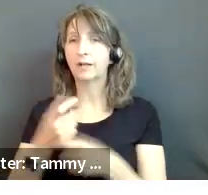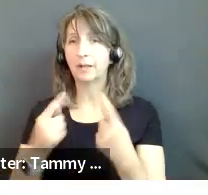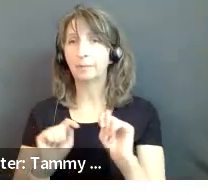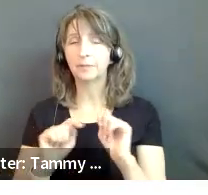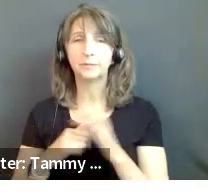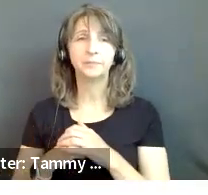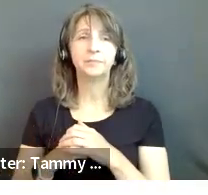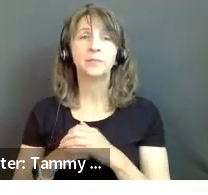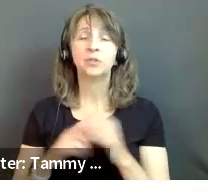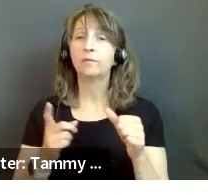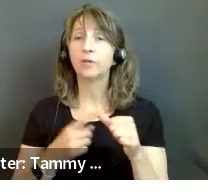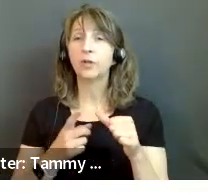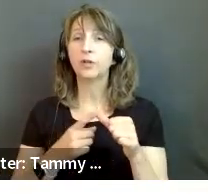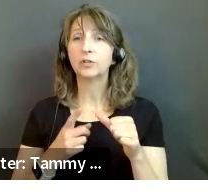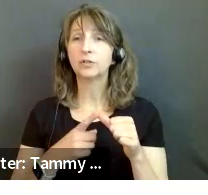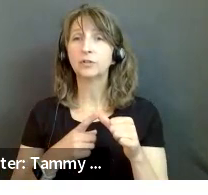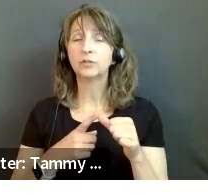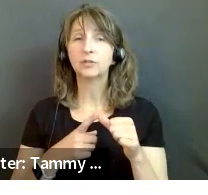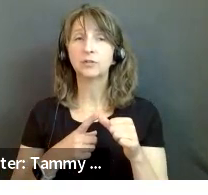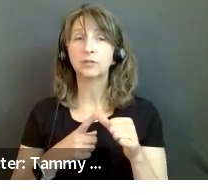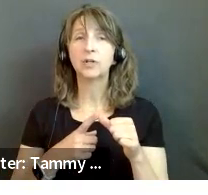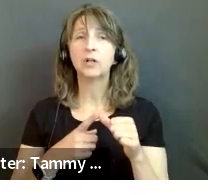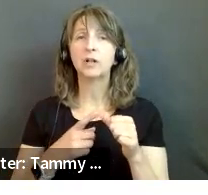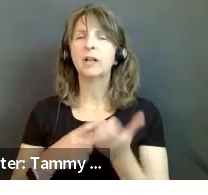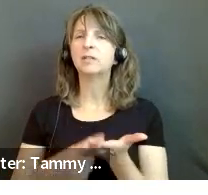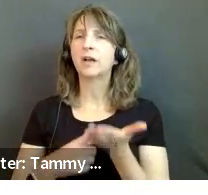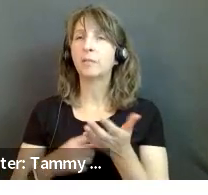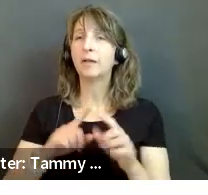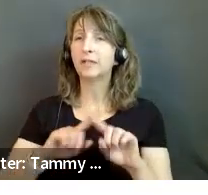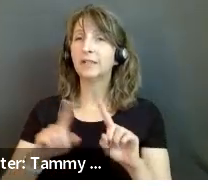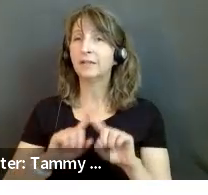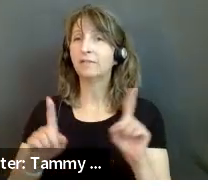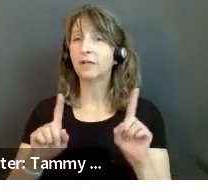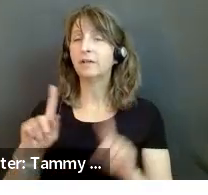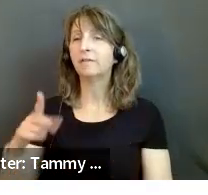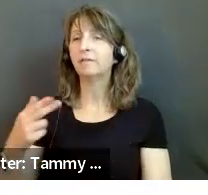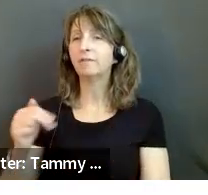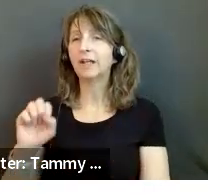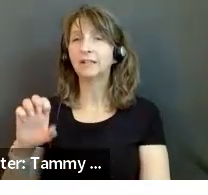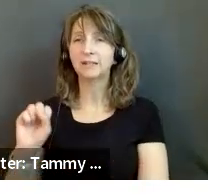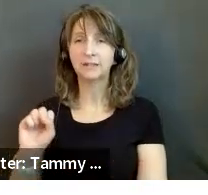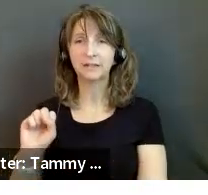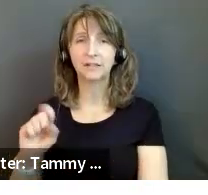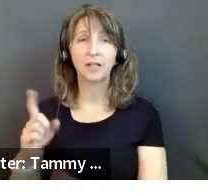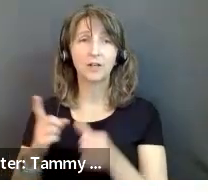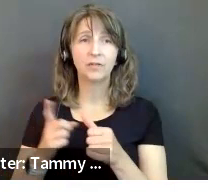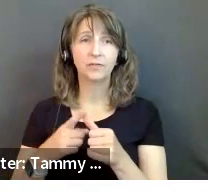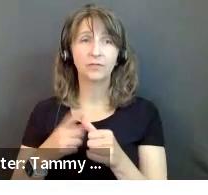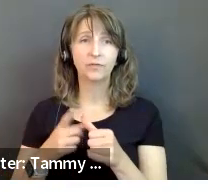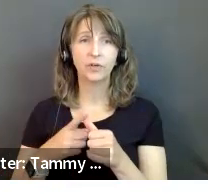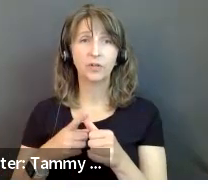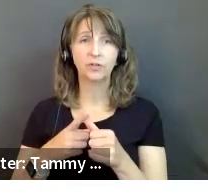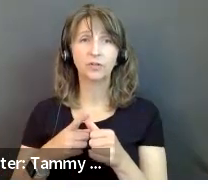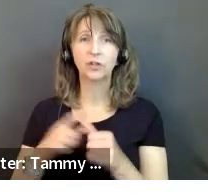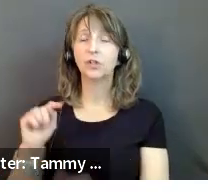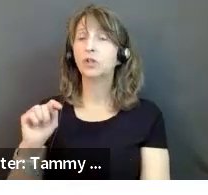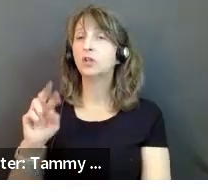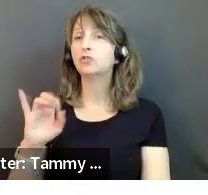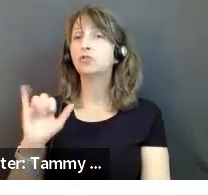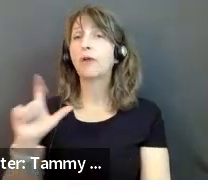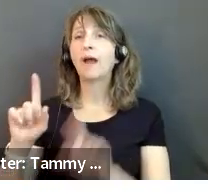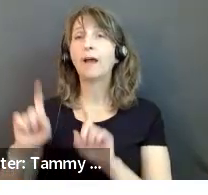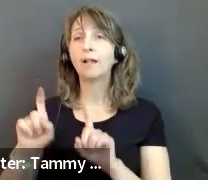So first I'd like to talk about the various phases that one goes through. First is the trial work period, which is a time that people can really test their work skills while they're still getting their full benefits.